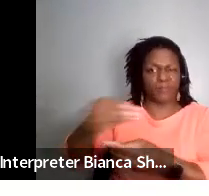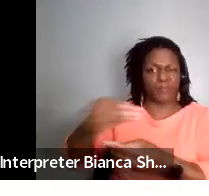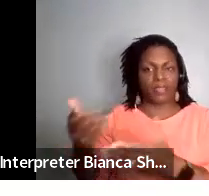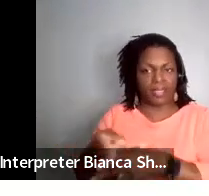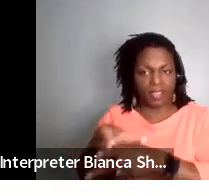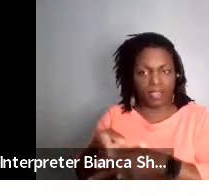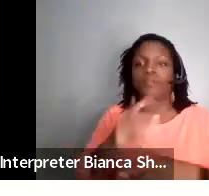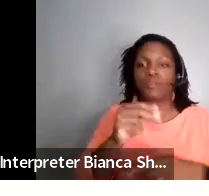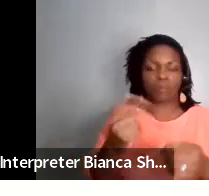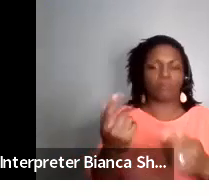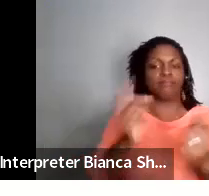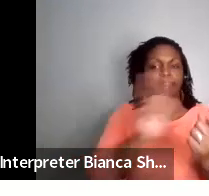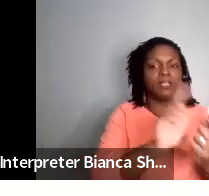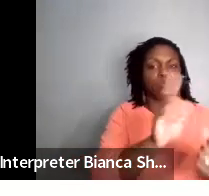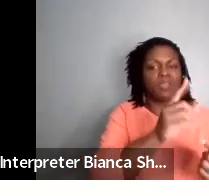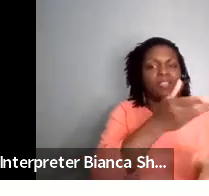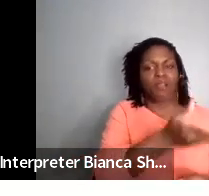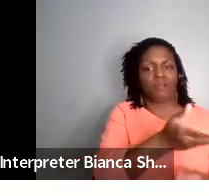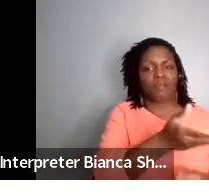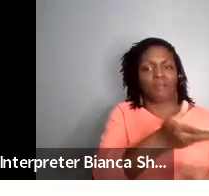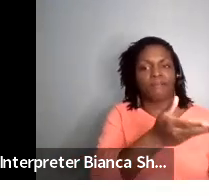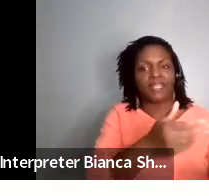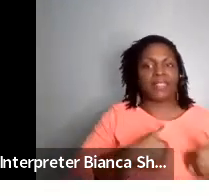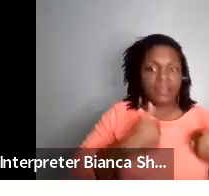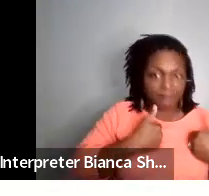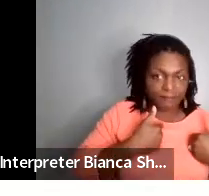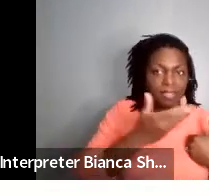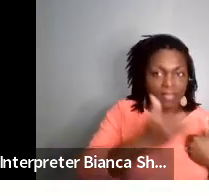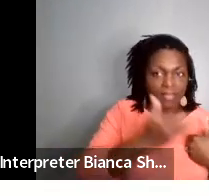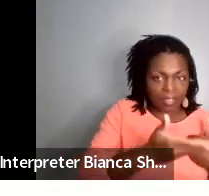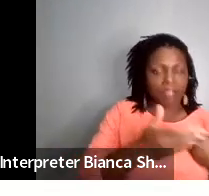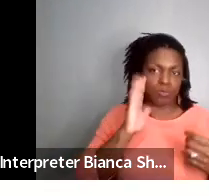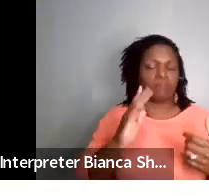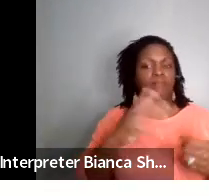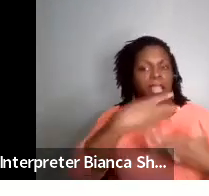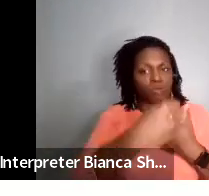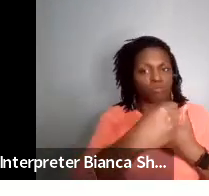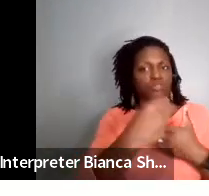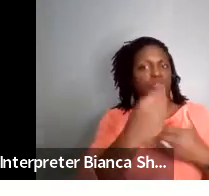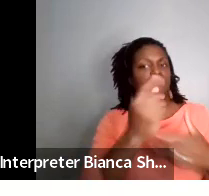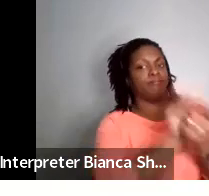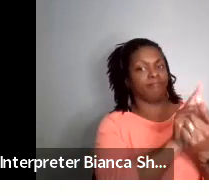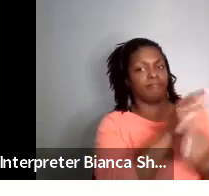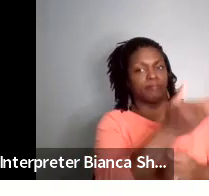Our meeting members where they are and where they live in their community to ensure they have support in their community.